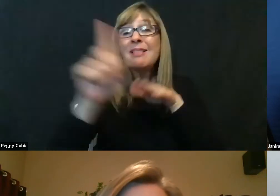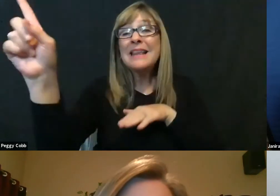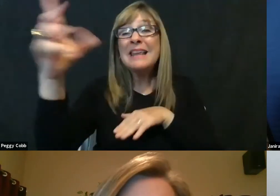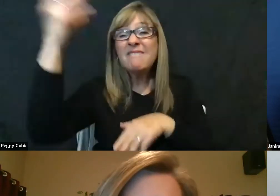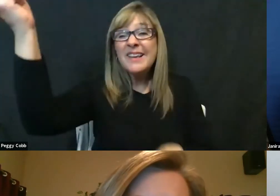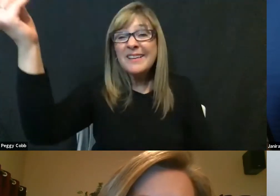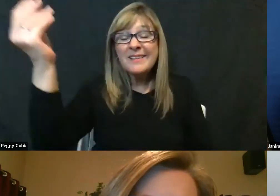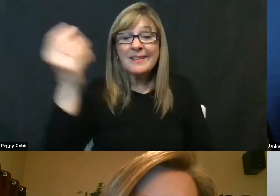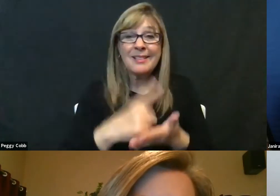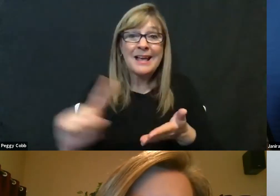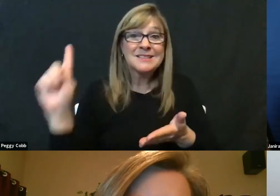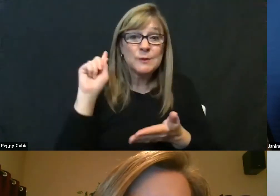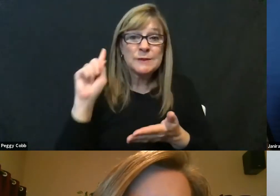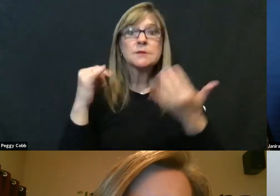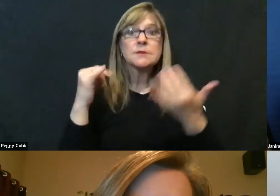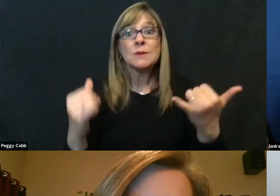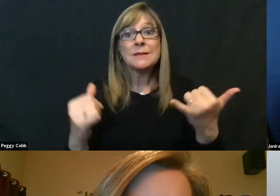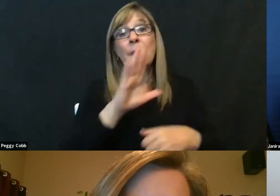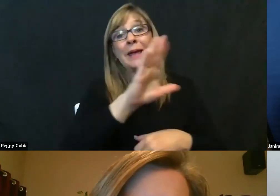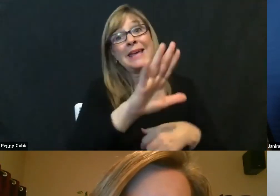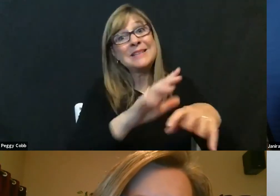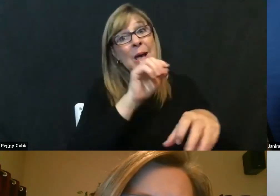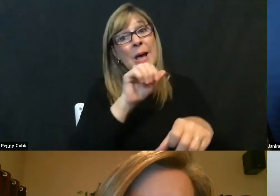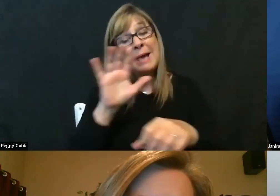so now they've pushed his appointment even further back